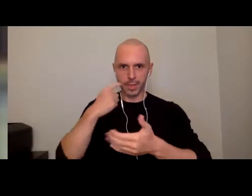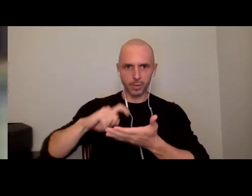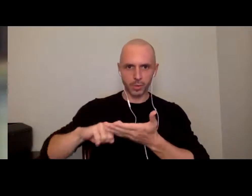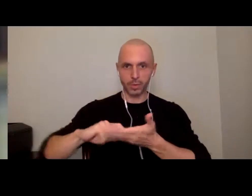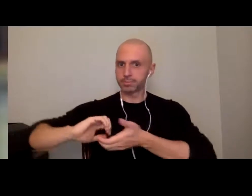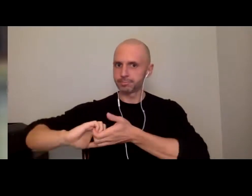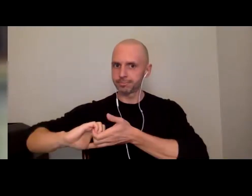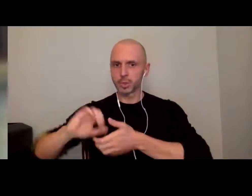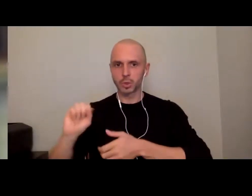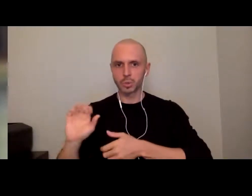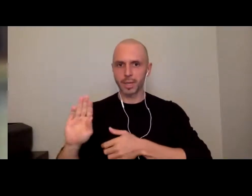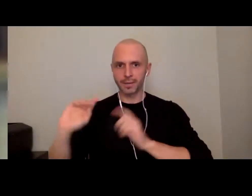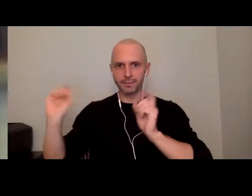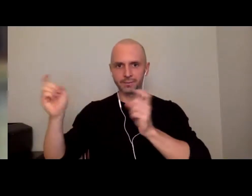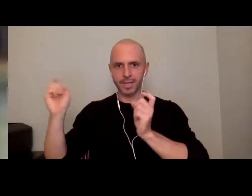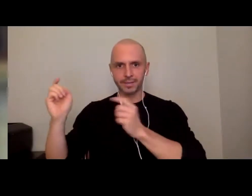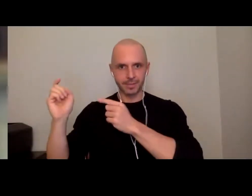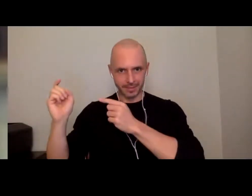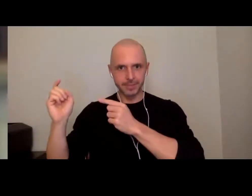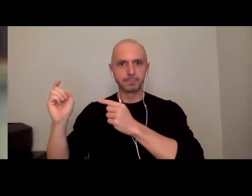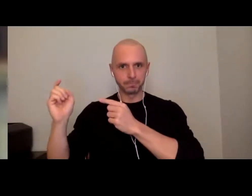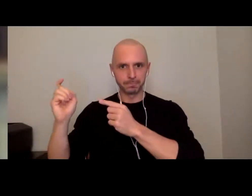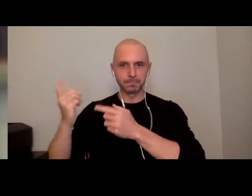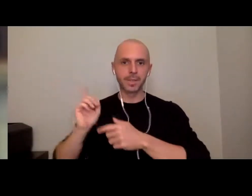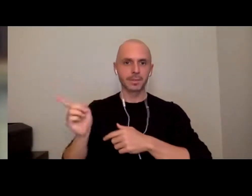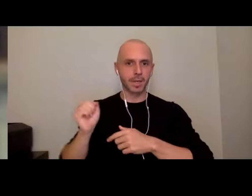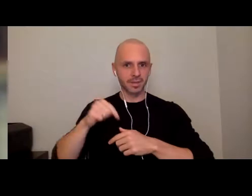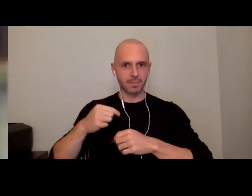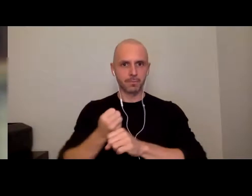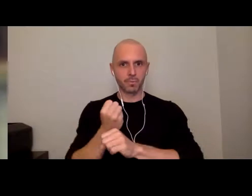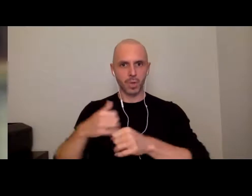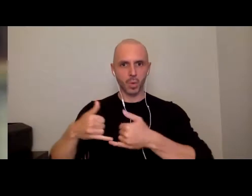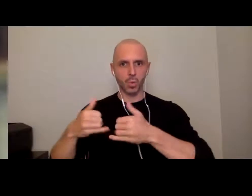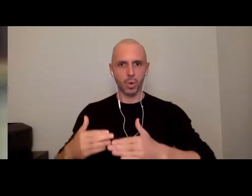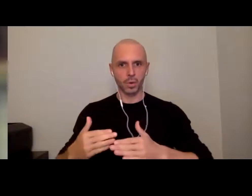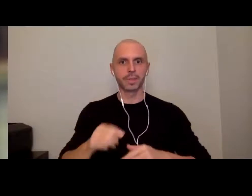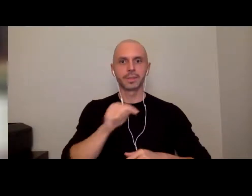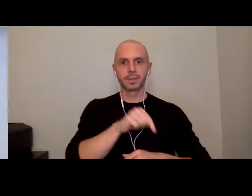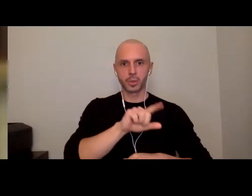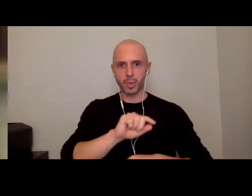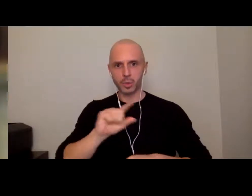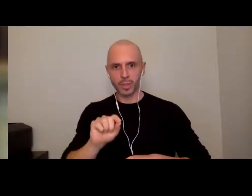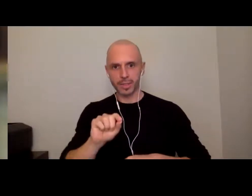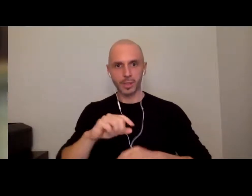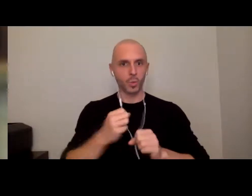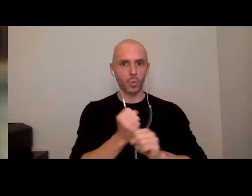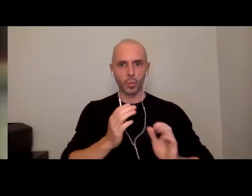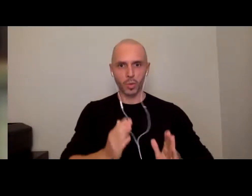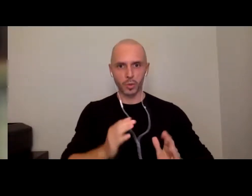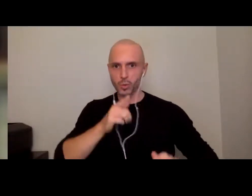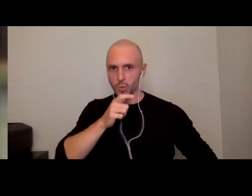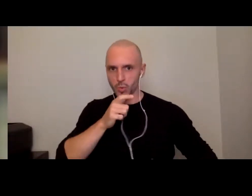work with the 2020 winner of the award Vancouver based artist Dana Claxton. Before i introduce